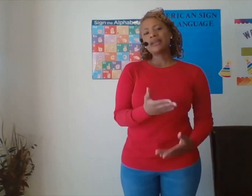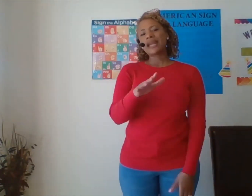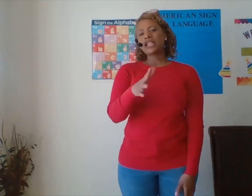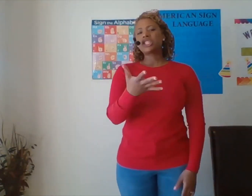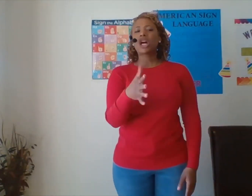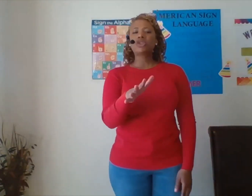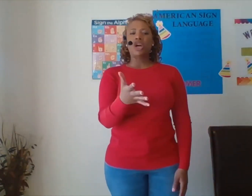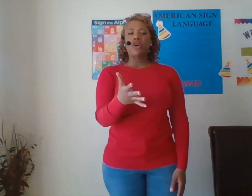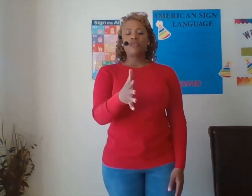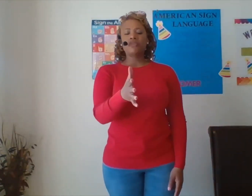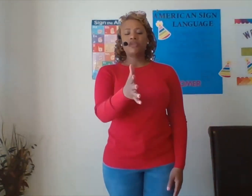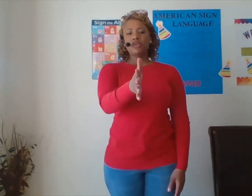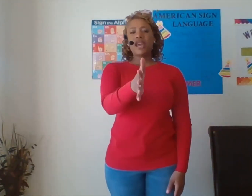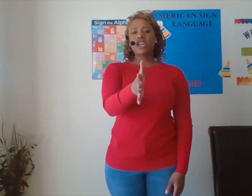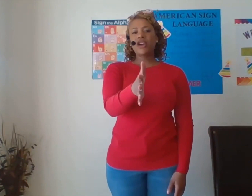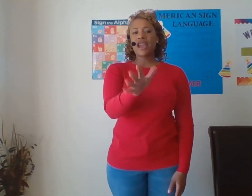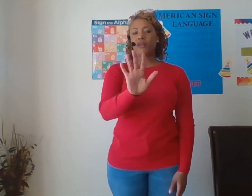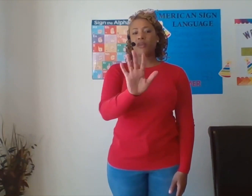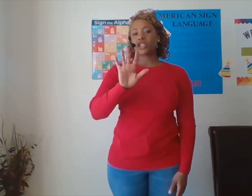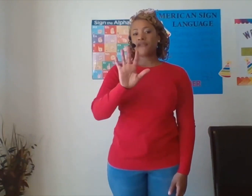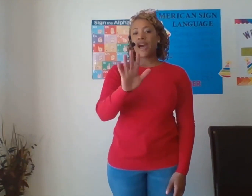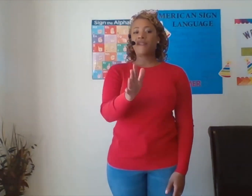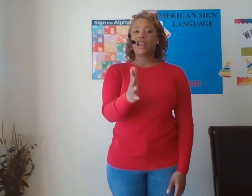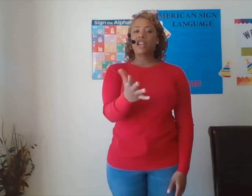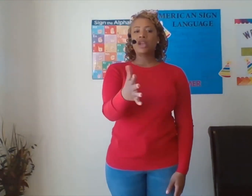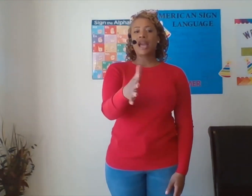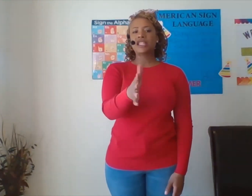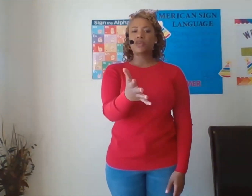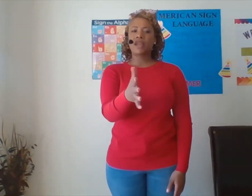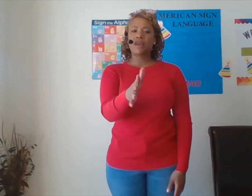can say so so you take your hand which is a five handed you kind of swing it